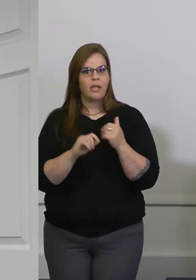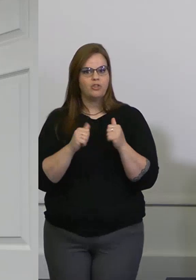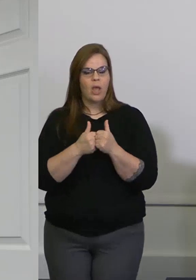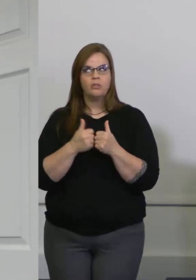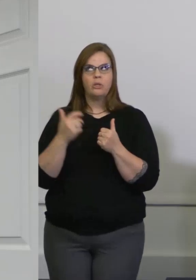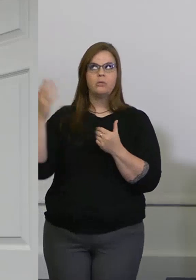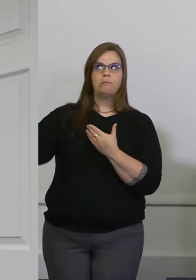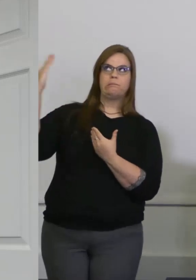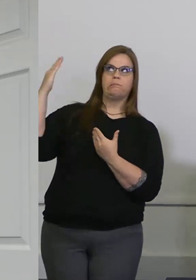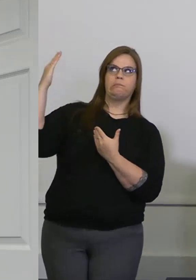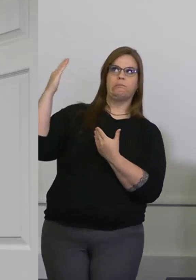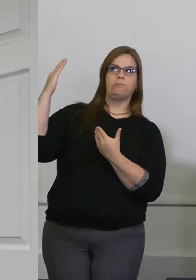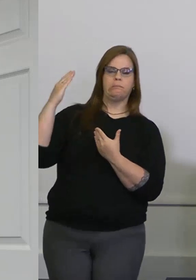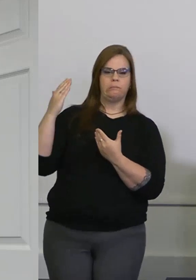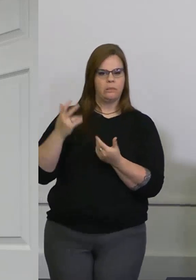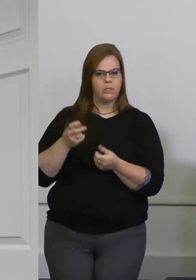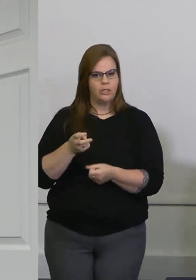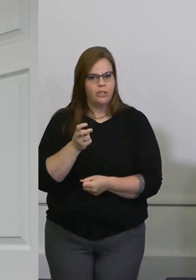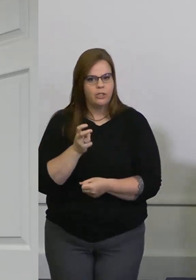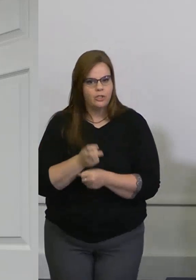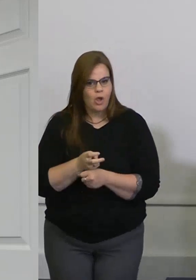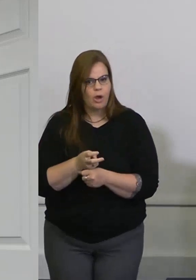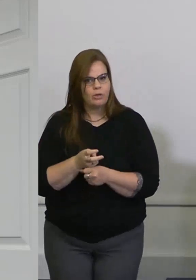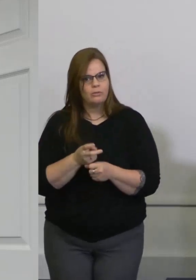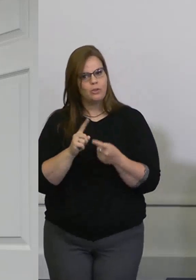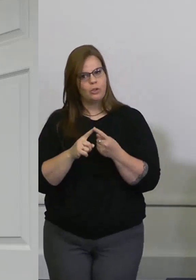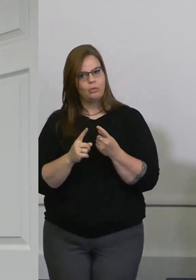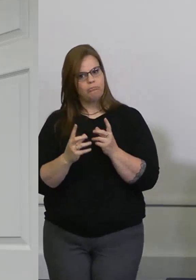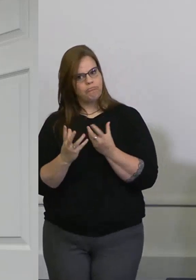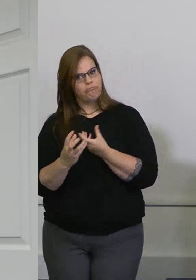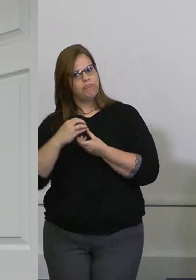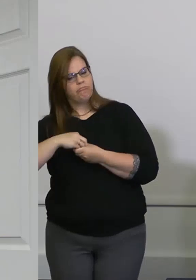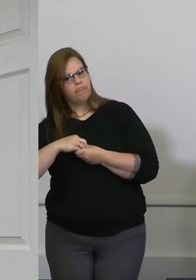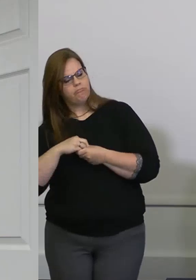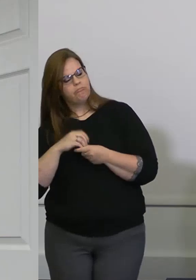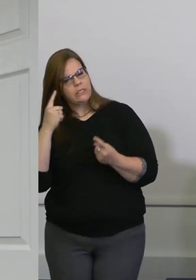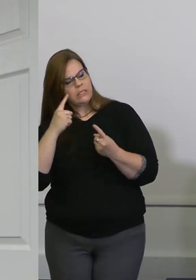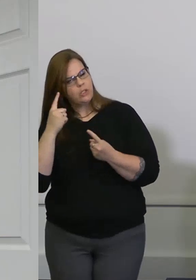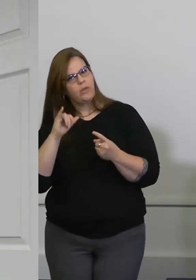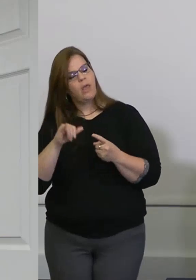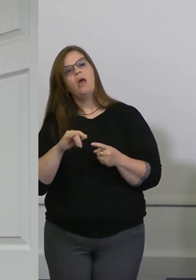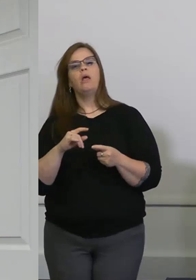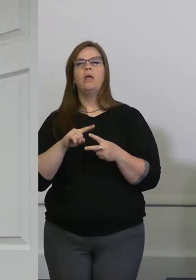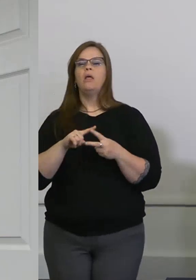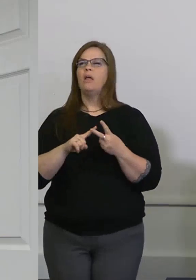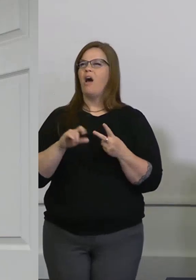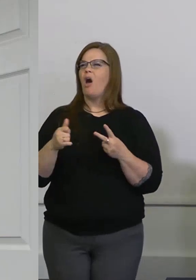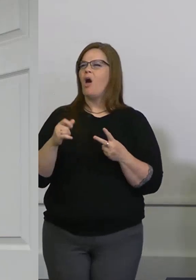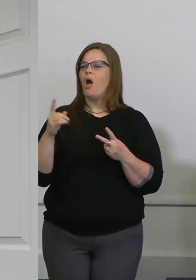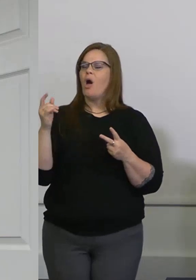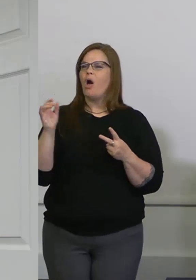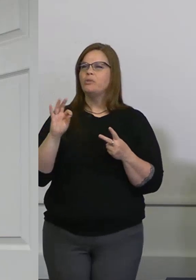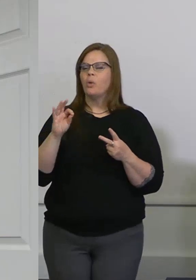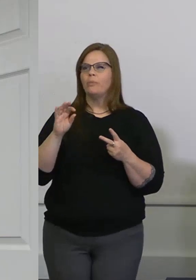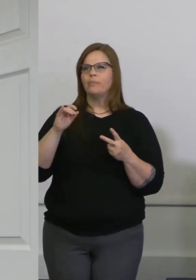And I think the other challenge that happens is when they're just ignorance, not quite word, but they're just oblivious to